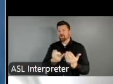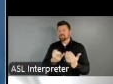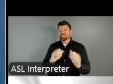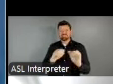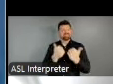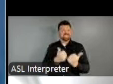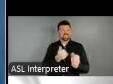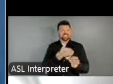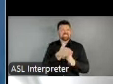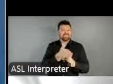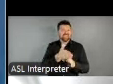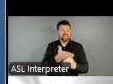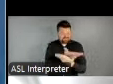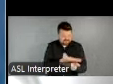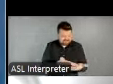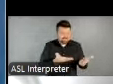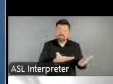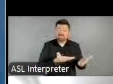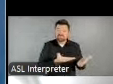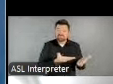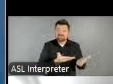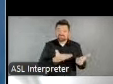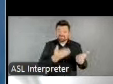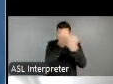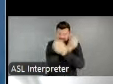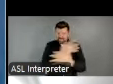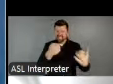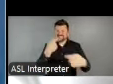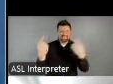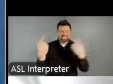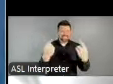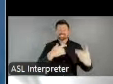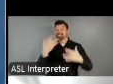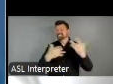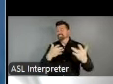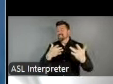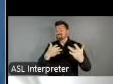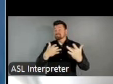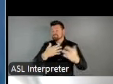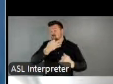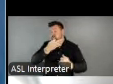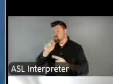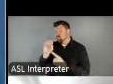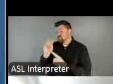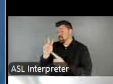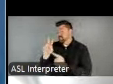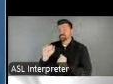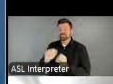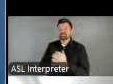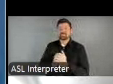And we are super excited to announce sometime in November, a cooperator for a new capacity building